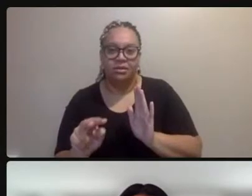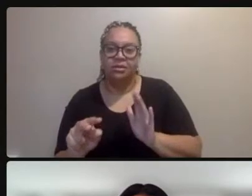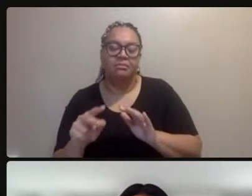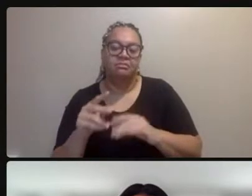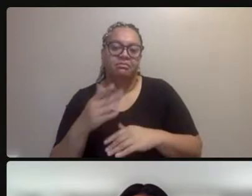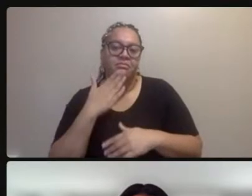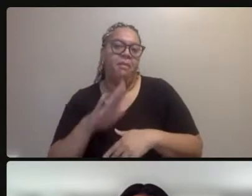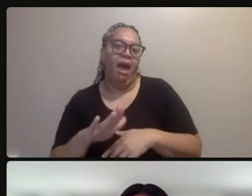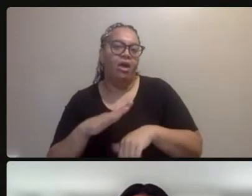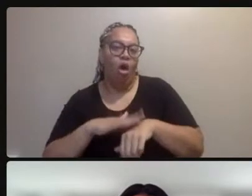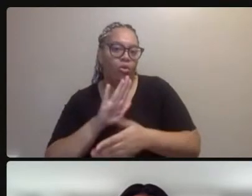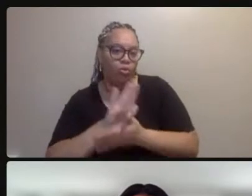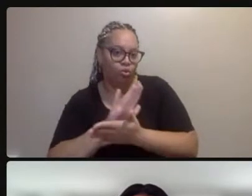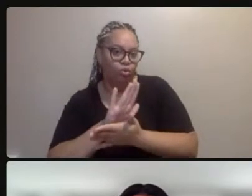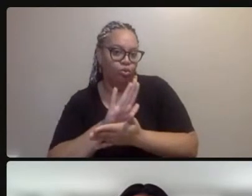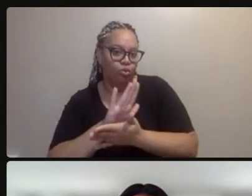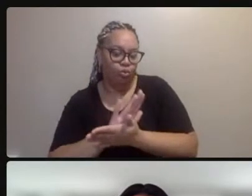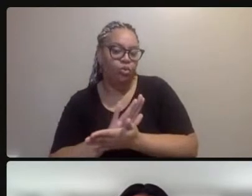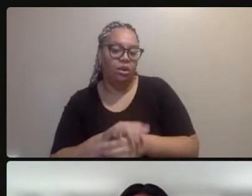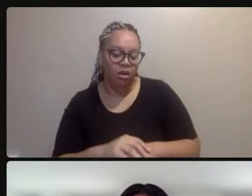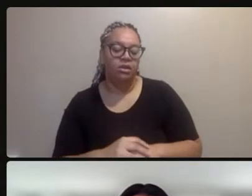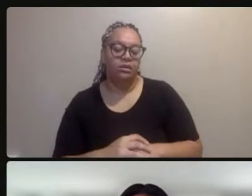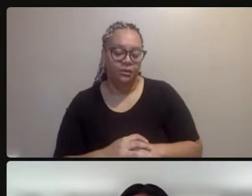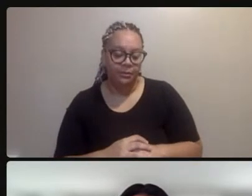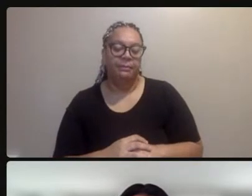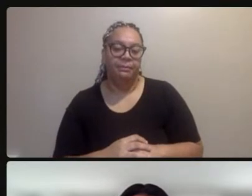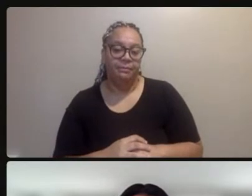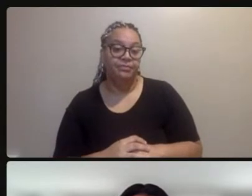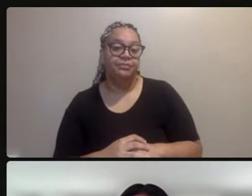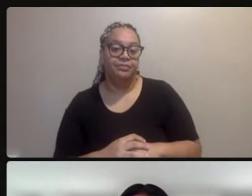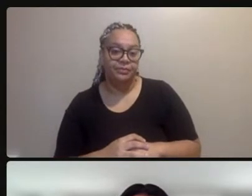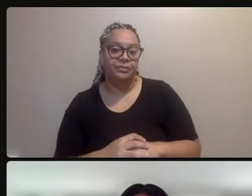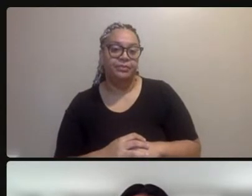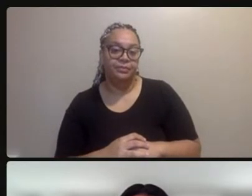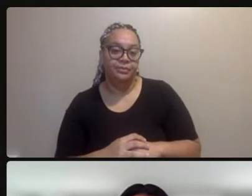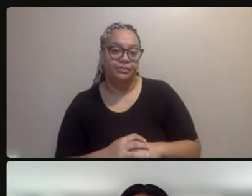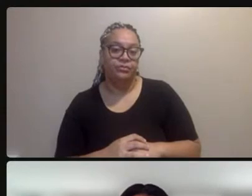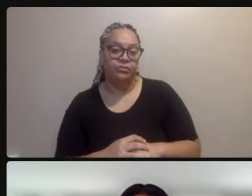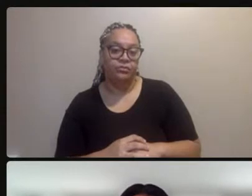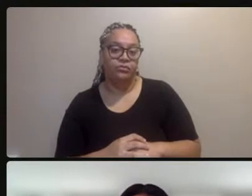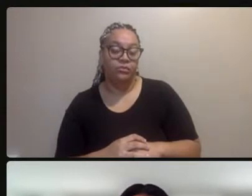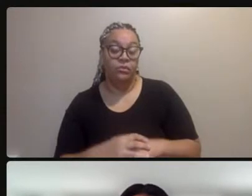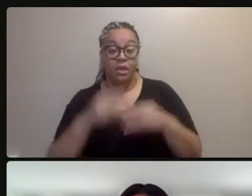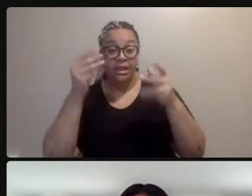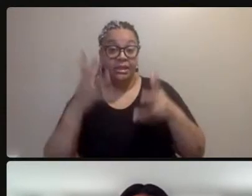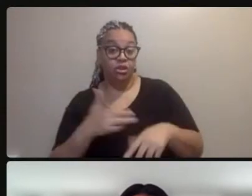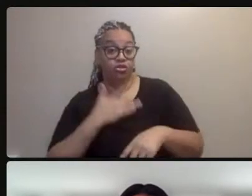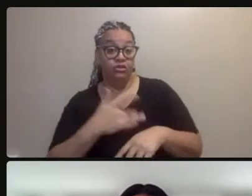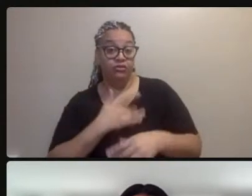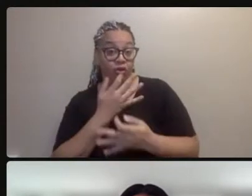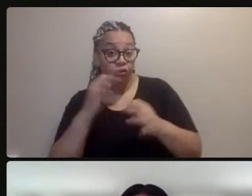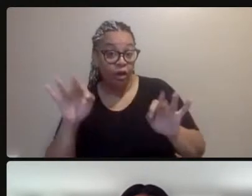EVEN WRITE REFERRALS SO IT